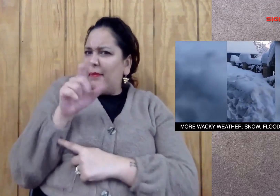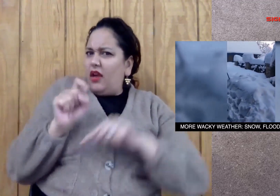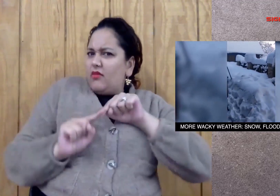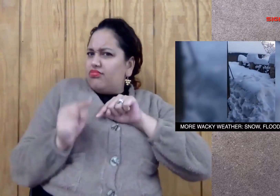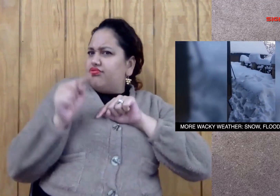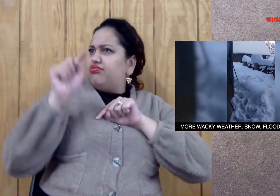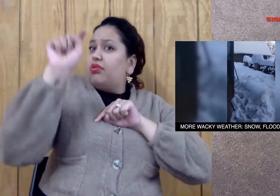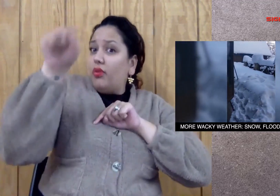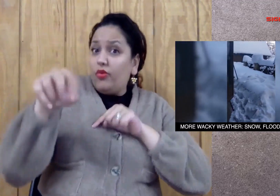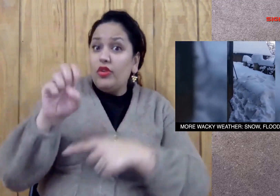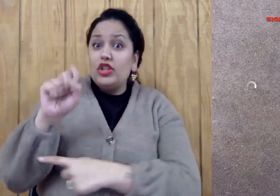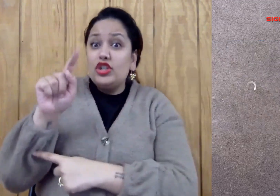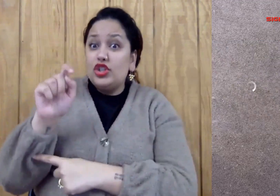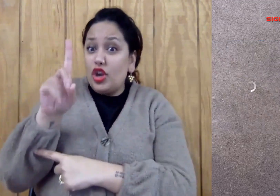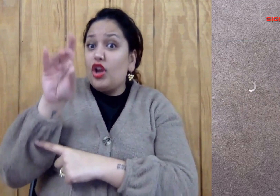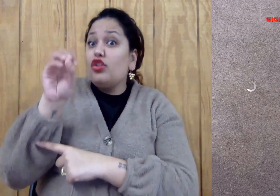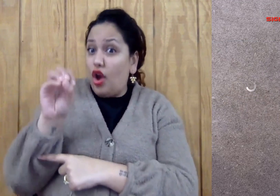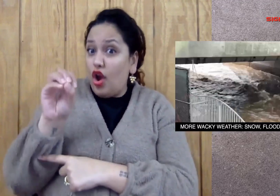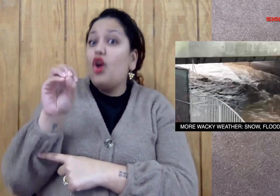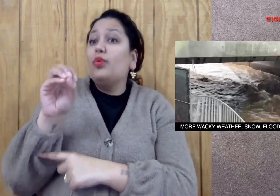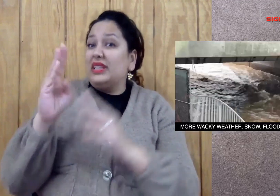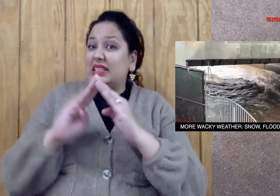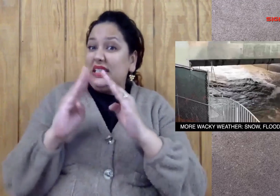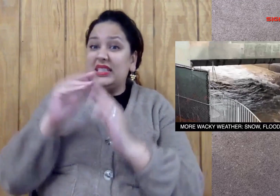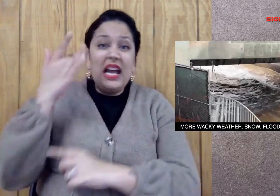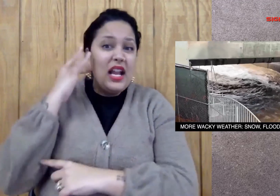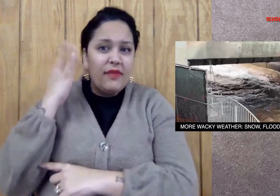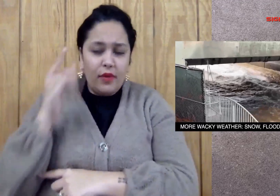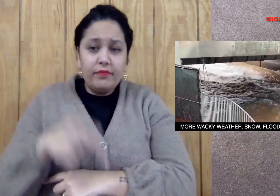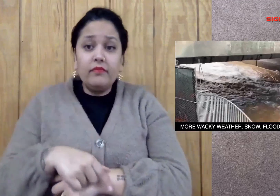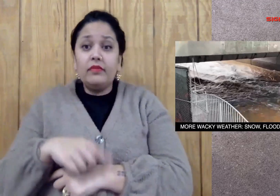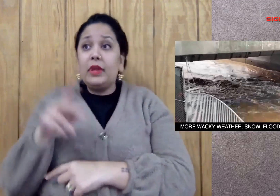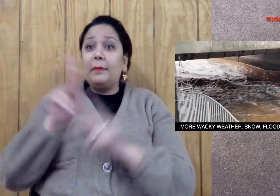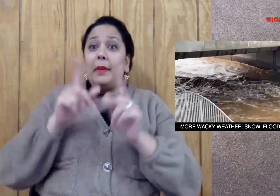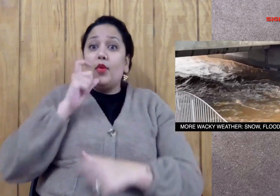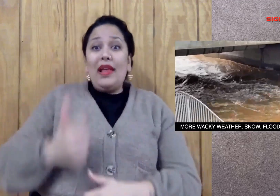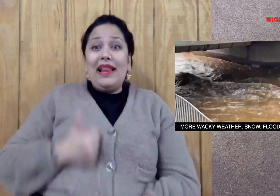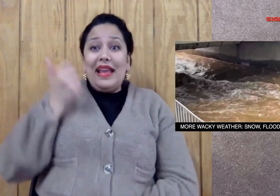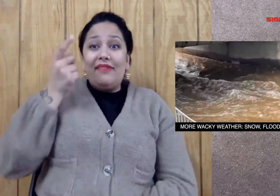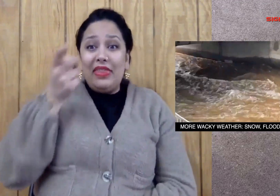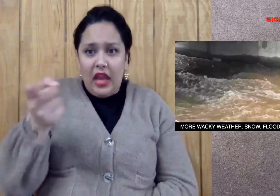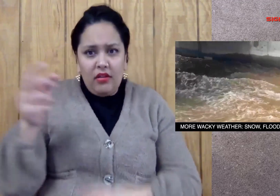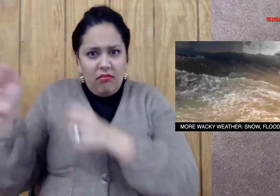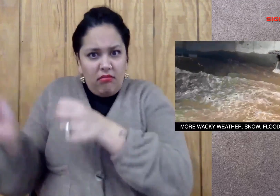but then just a few miles away in Studio City California residents posted